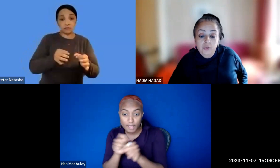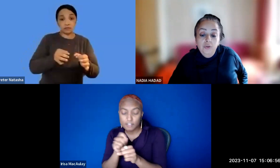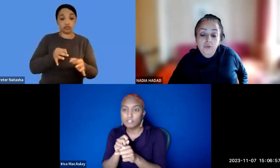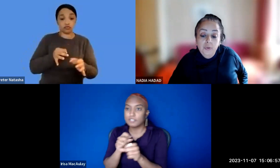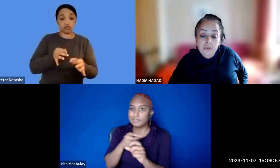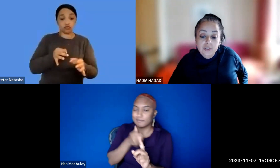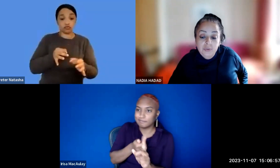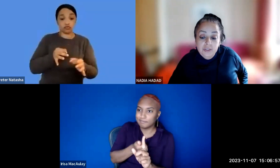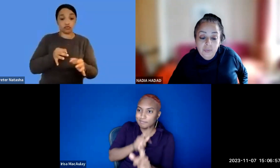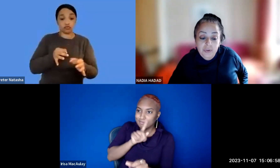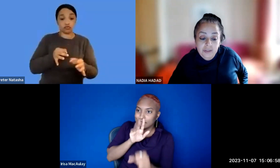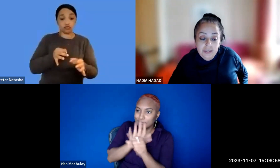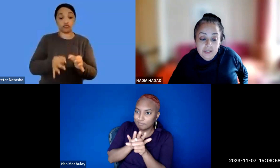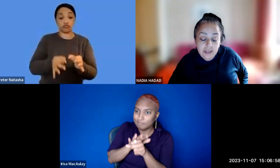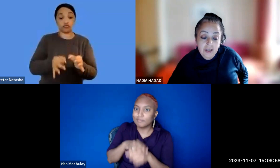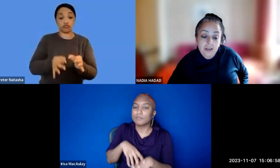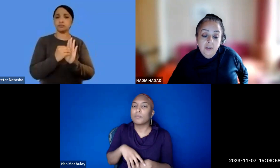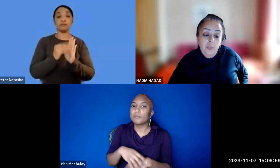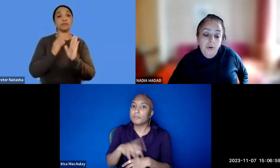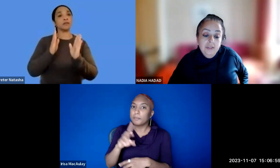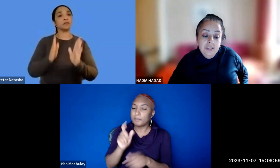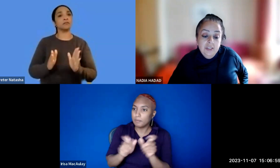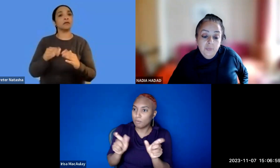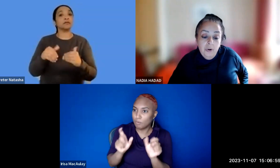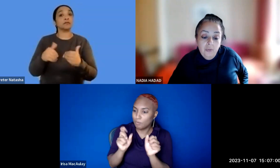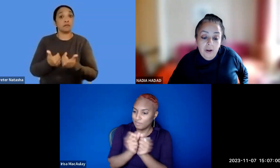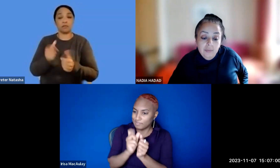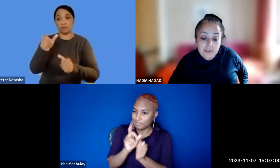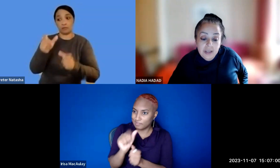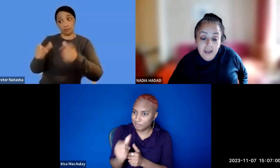to include persons with disabilities in policies, programs